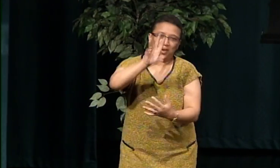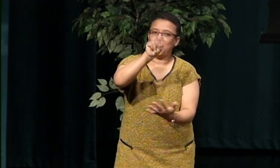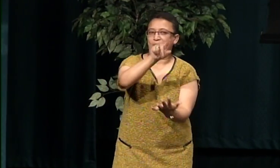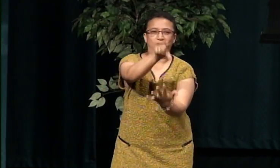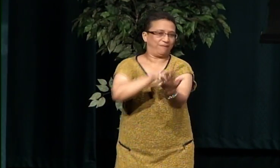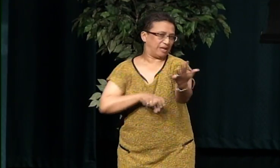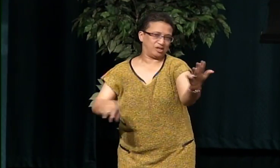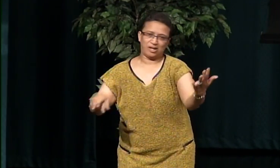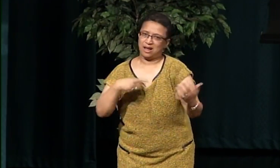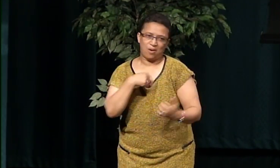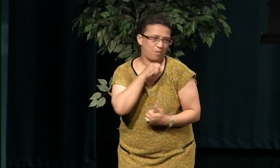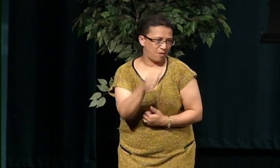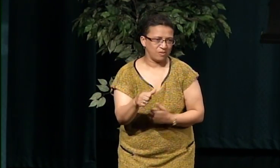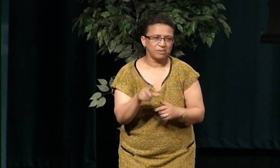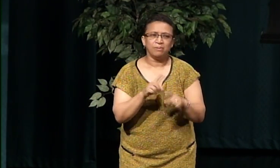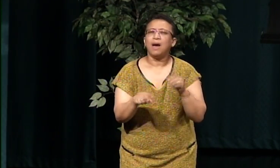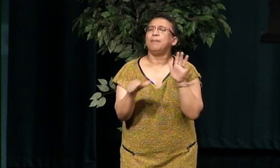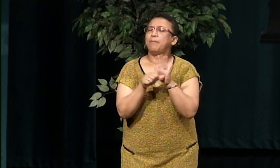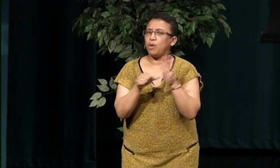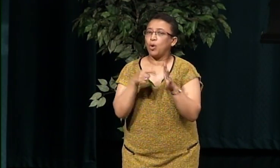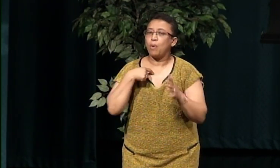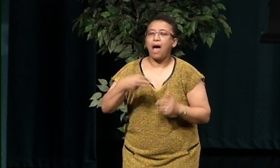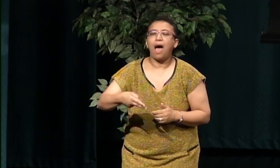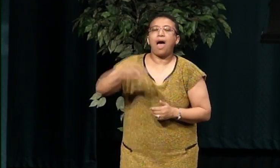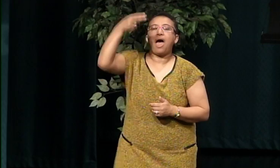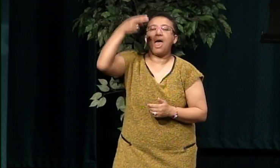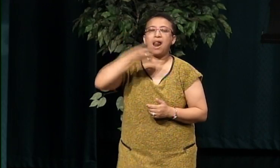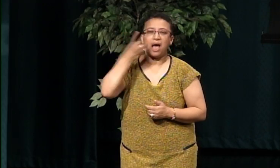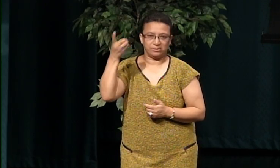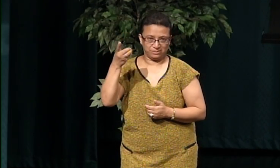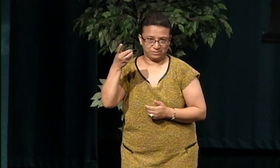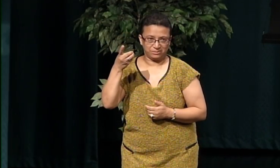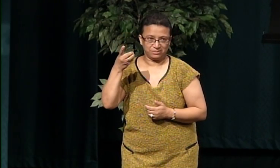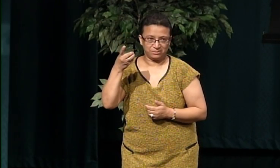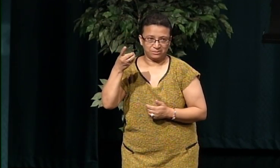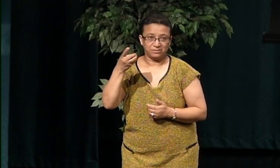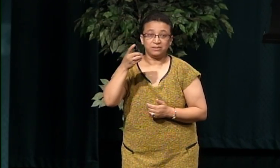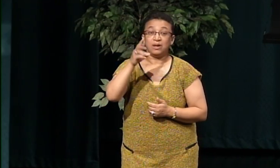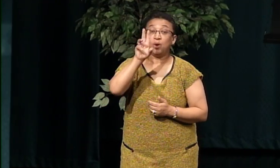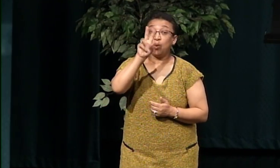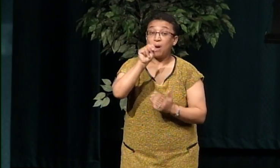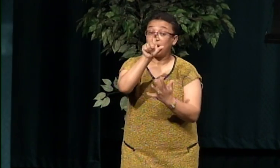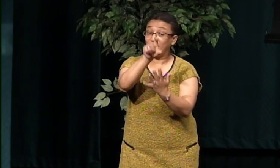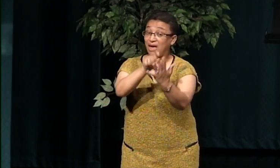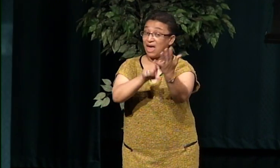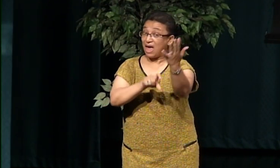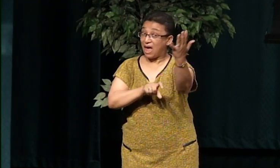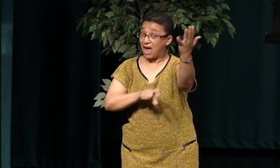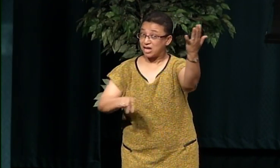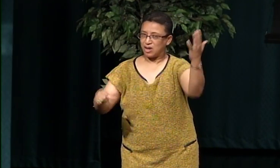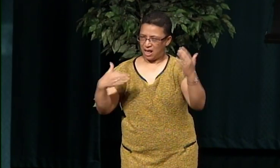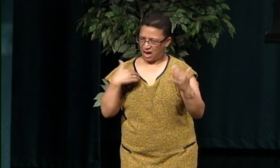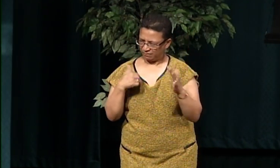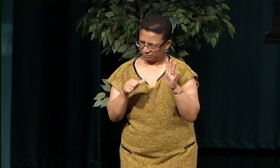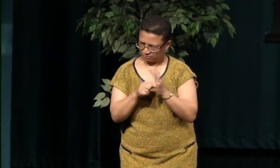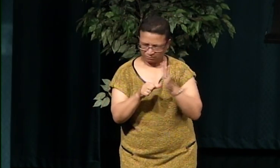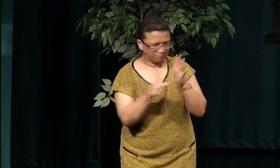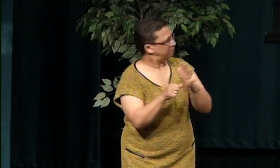I'm not going to go into each of these articles with you. I just want to highlight.